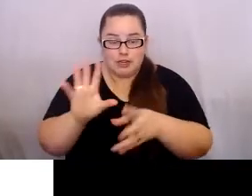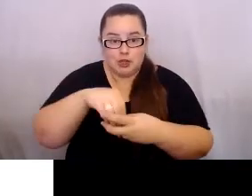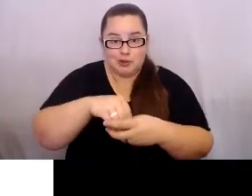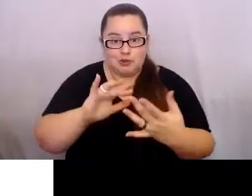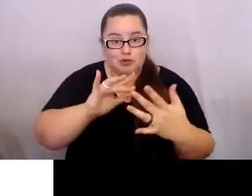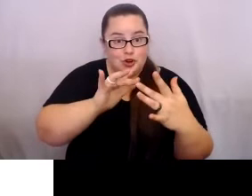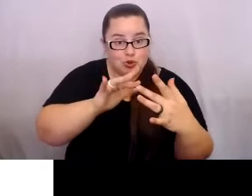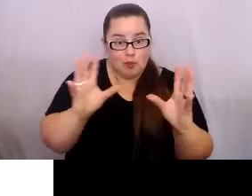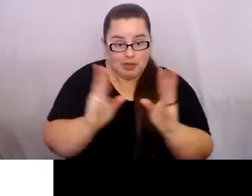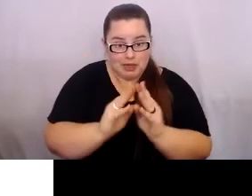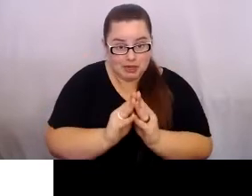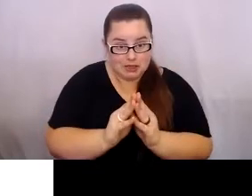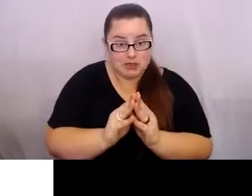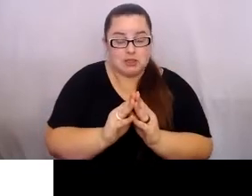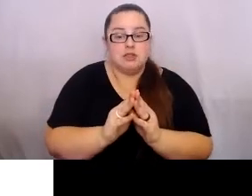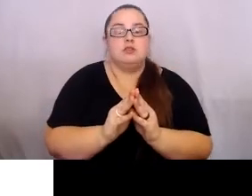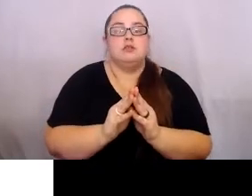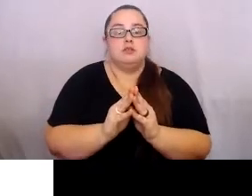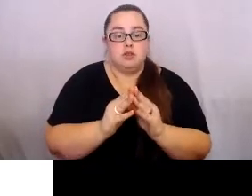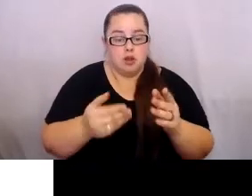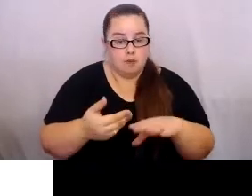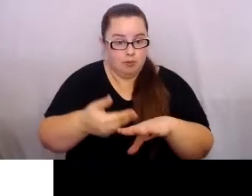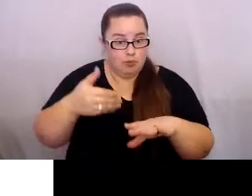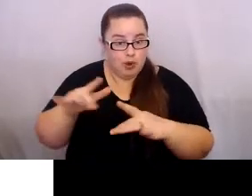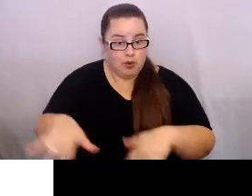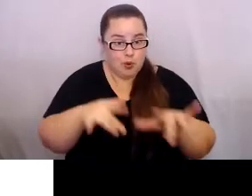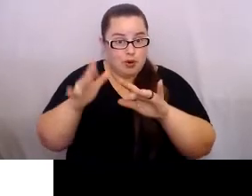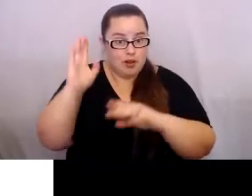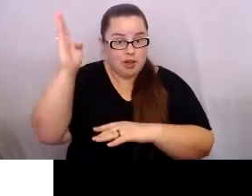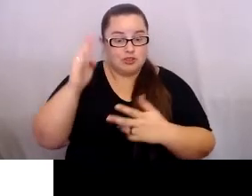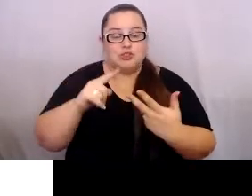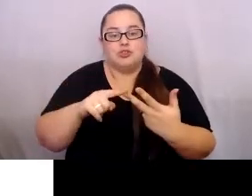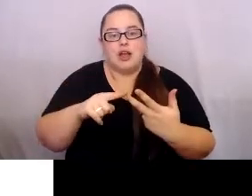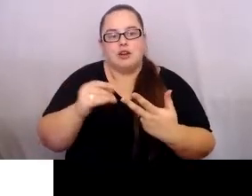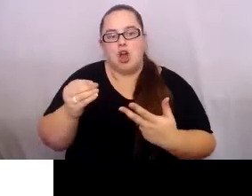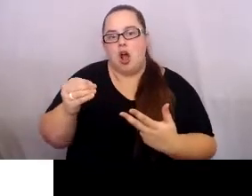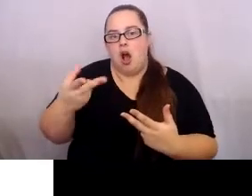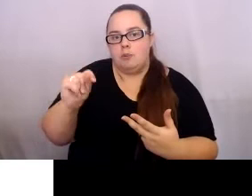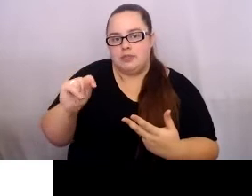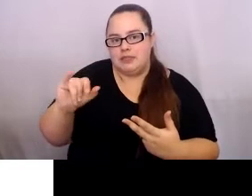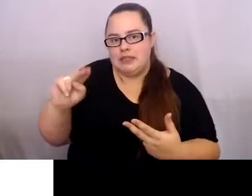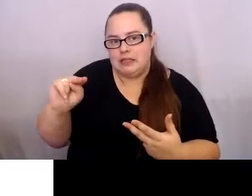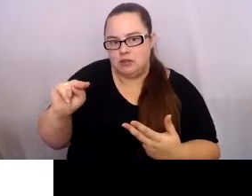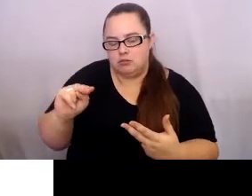Incorporates virtual meetings, prerecorded. Lectures and opt in. Personal. Meetings as. That becomes more of an. Option. As more employees.